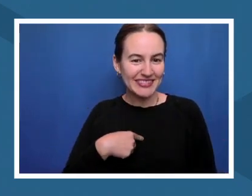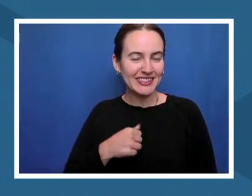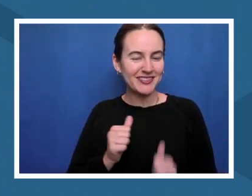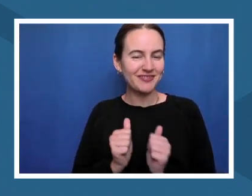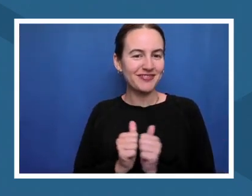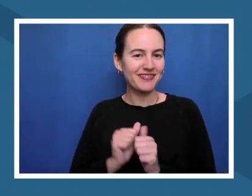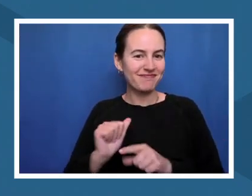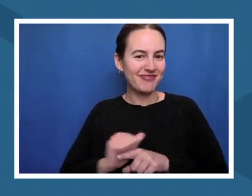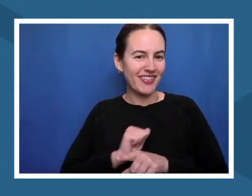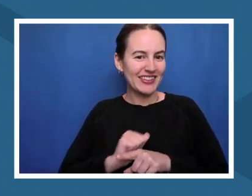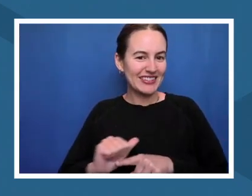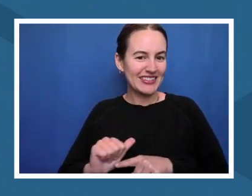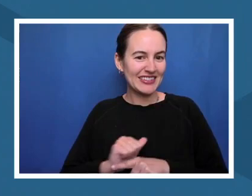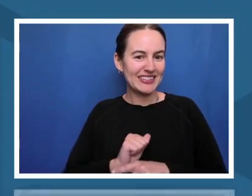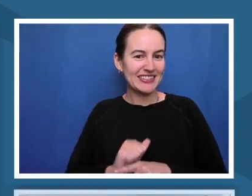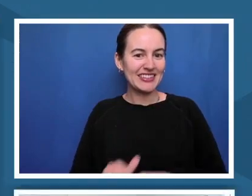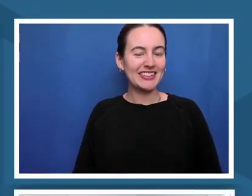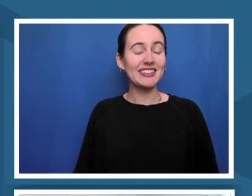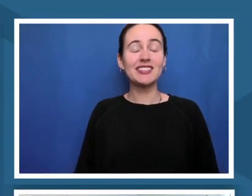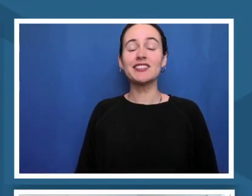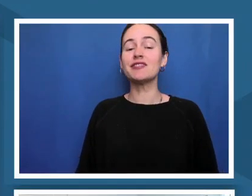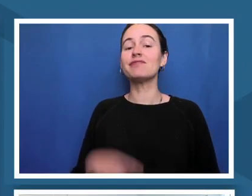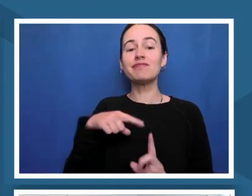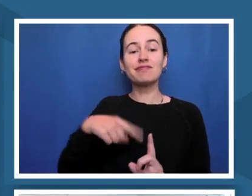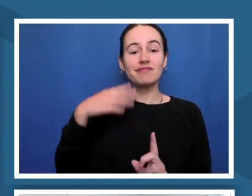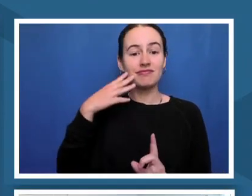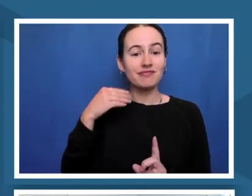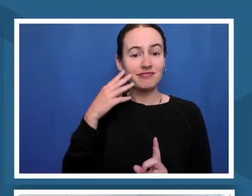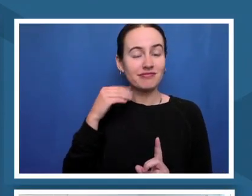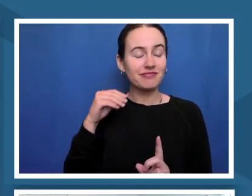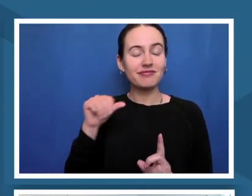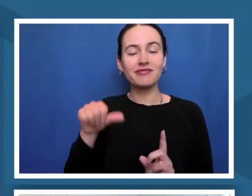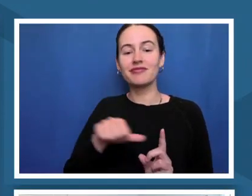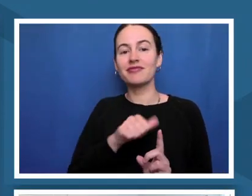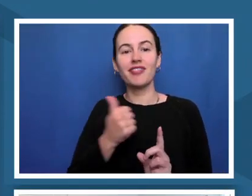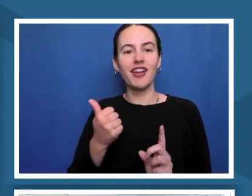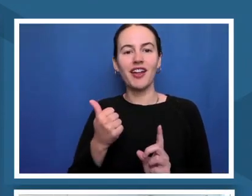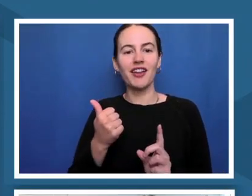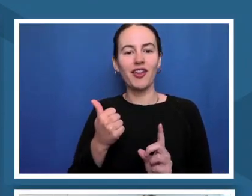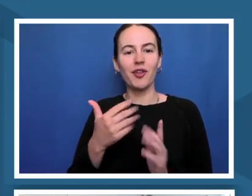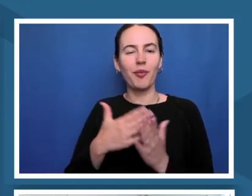so you just experienced an abbreviated